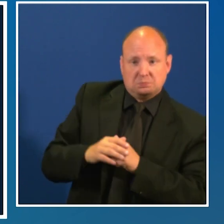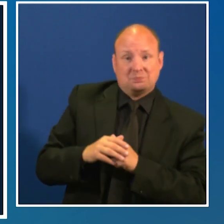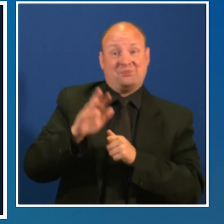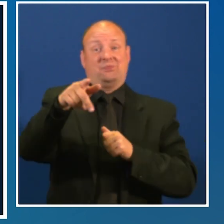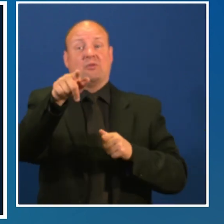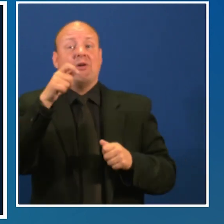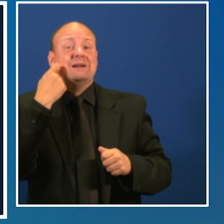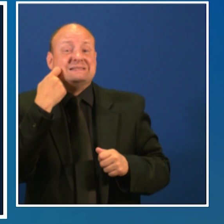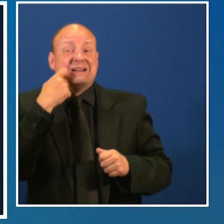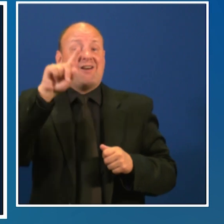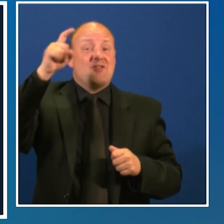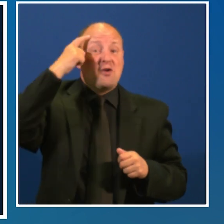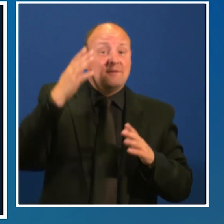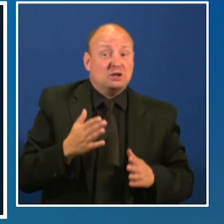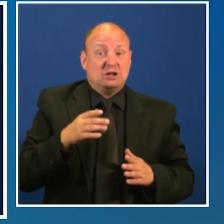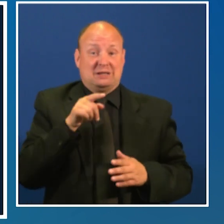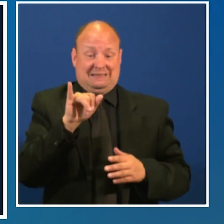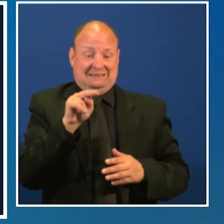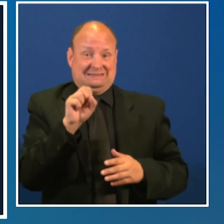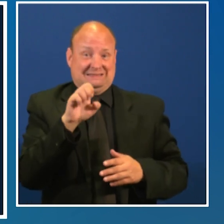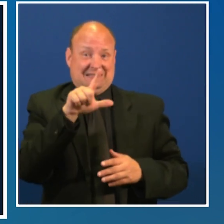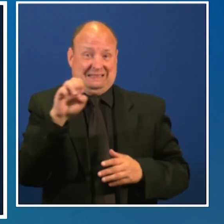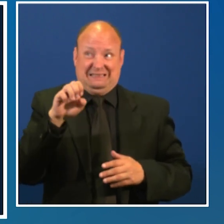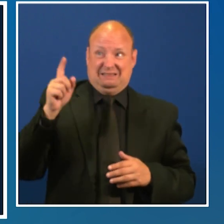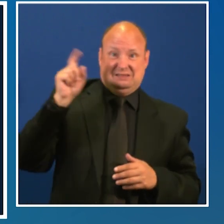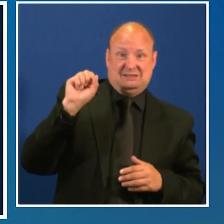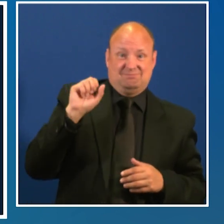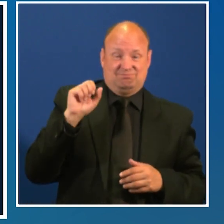provide time for housing, stability programs and funding